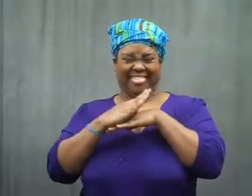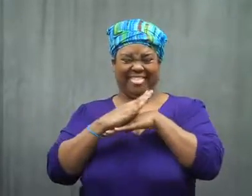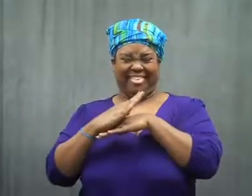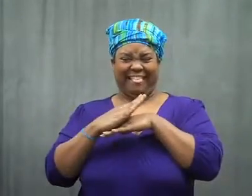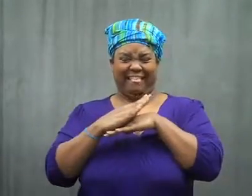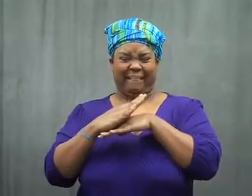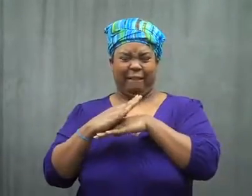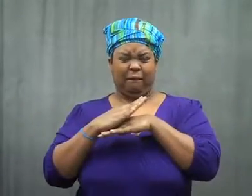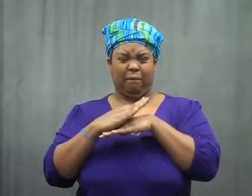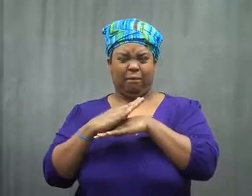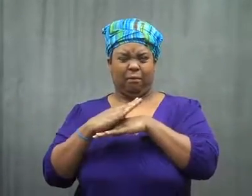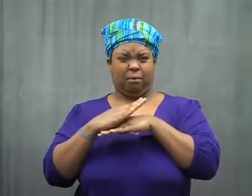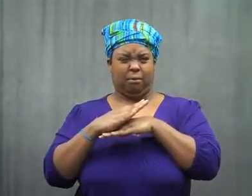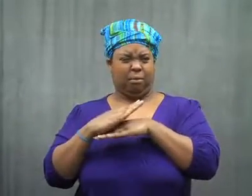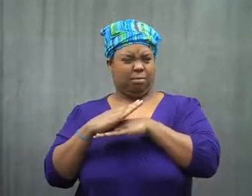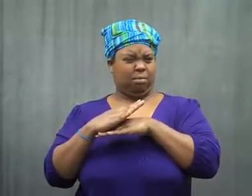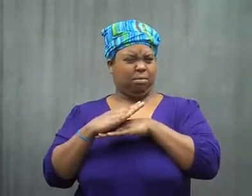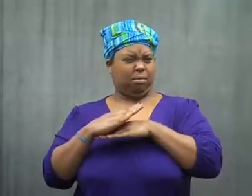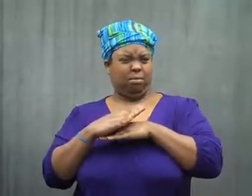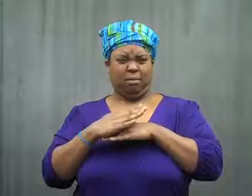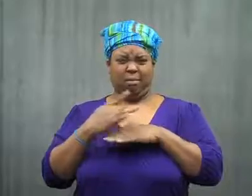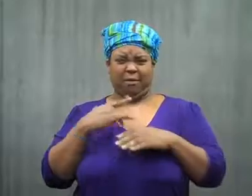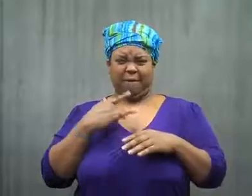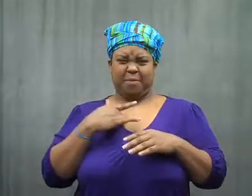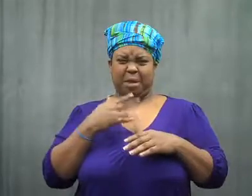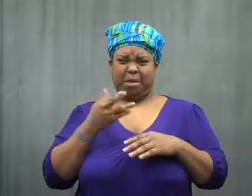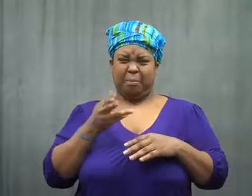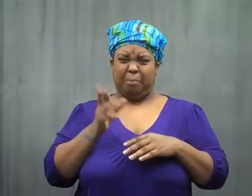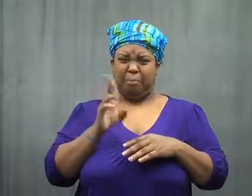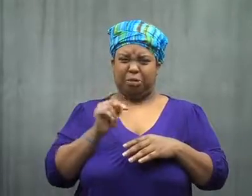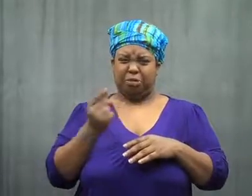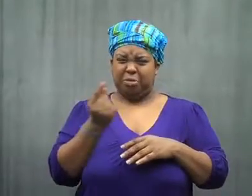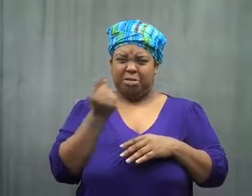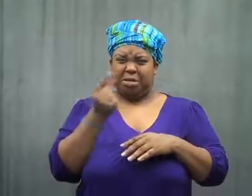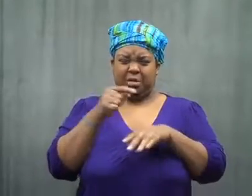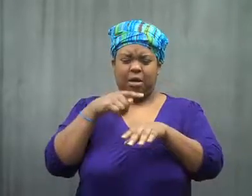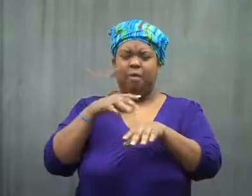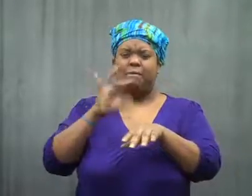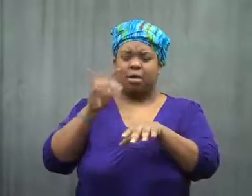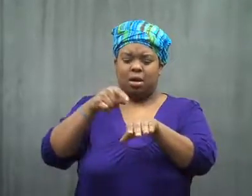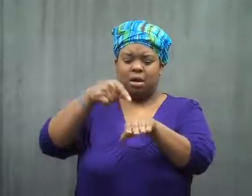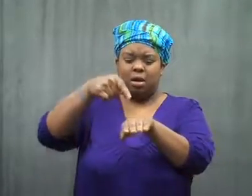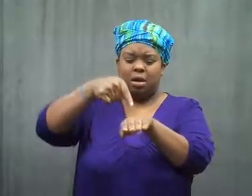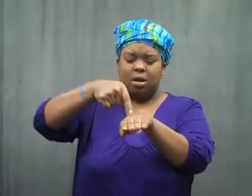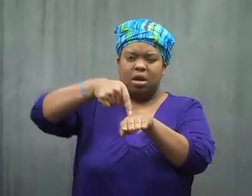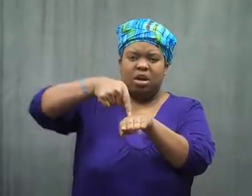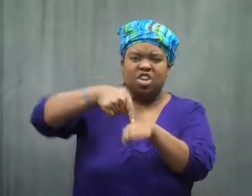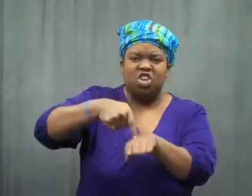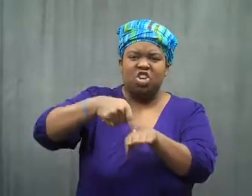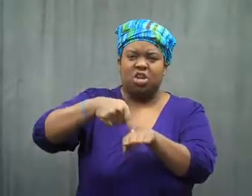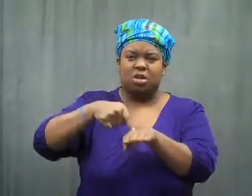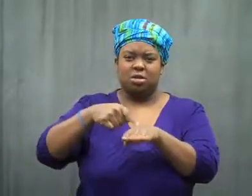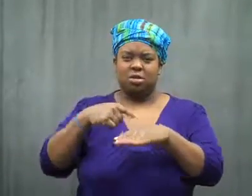I was moving my foot around, but then I felt a burning sensation. It stung me.